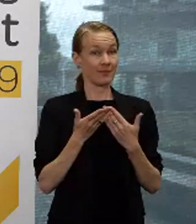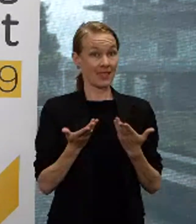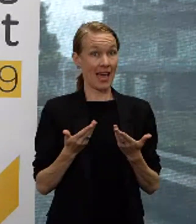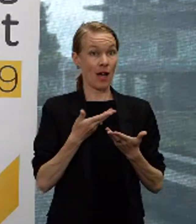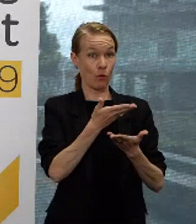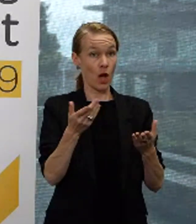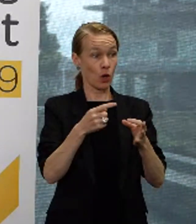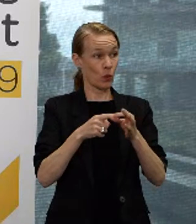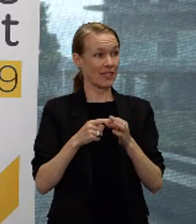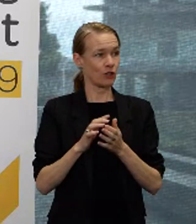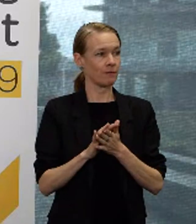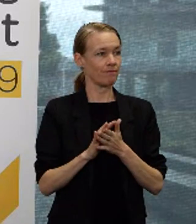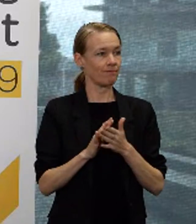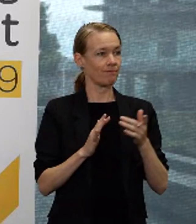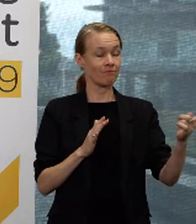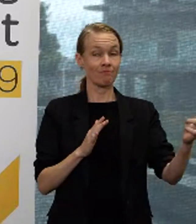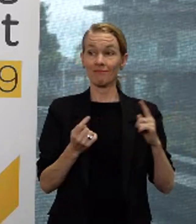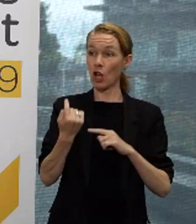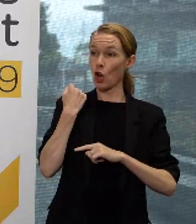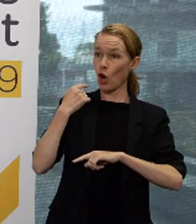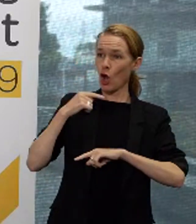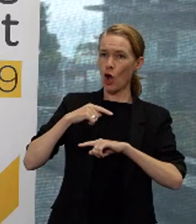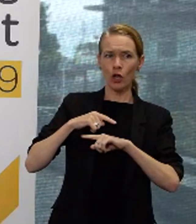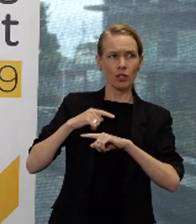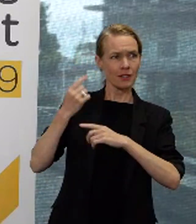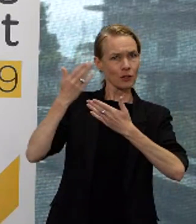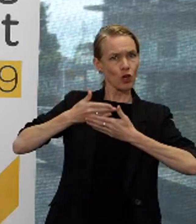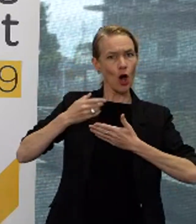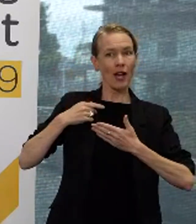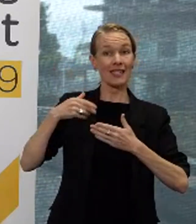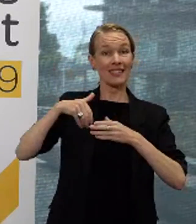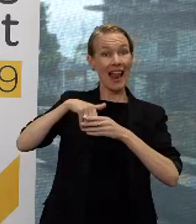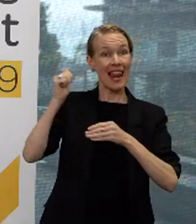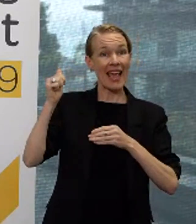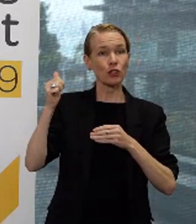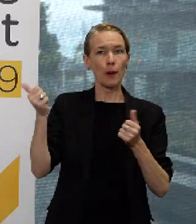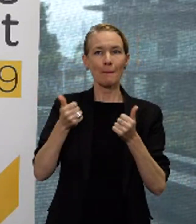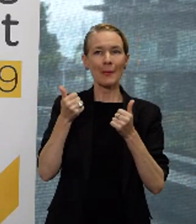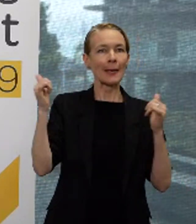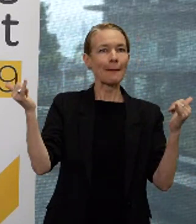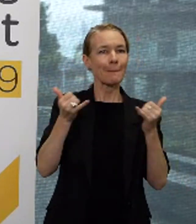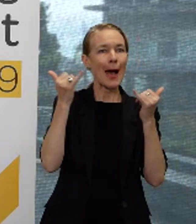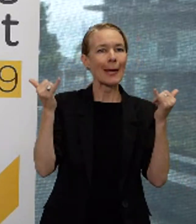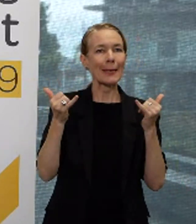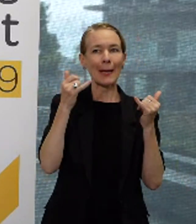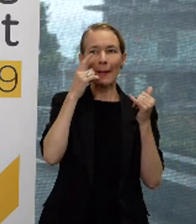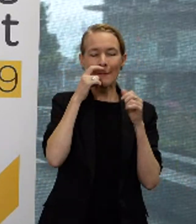gathering proximity. Was there any thought behind perhaps alerting the public earlier?